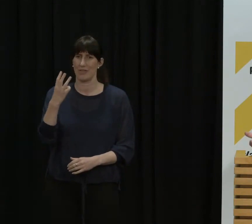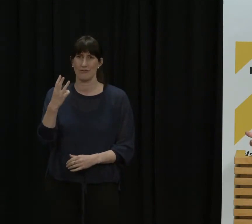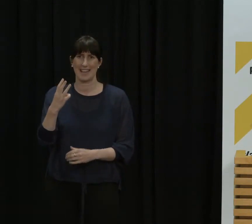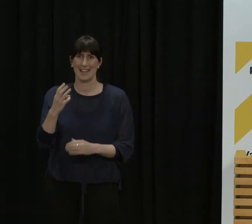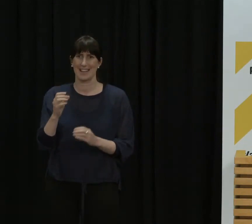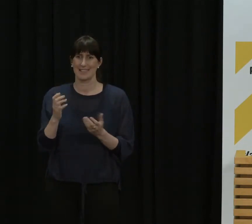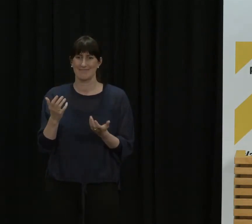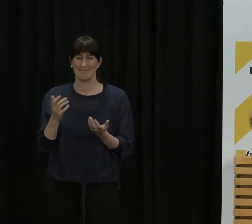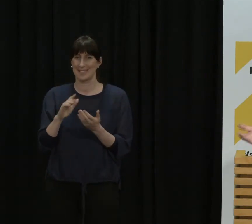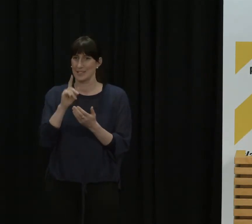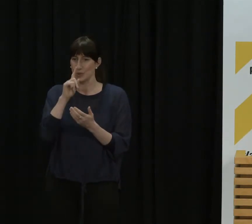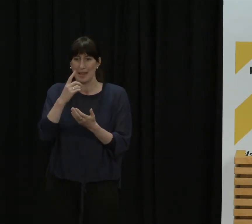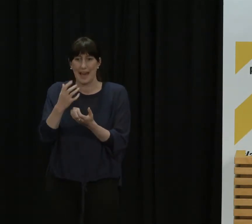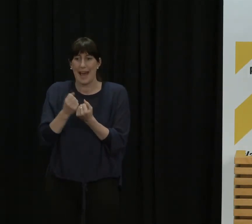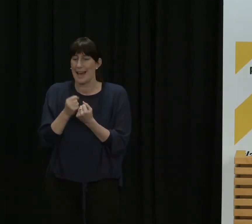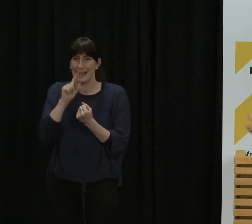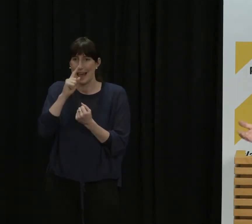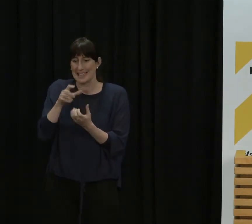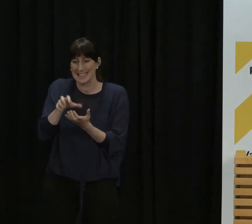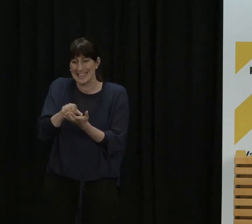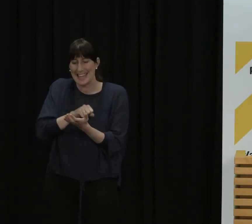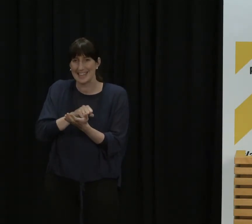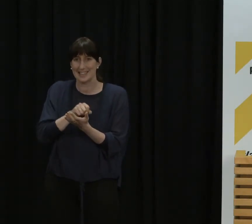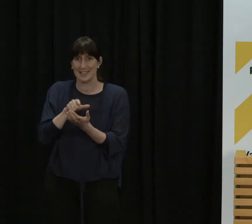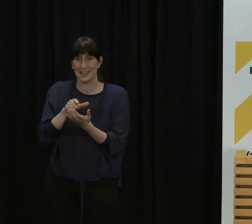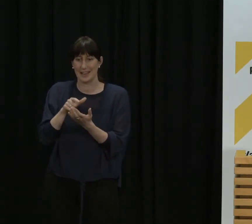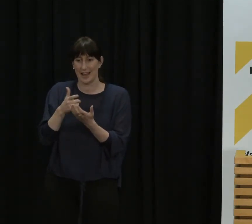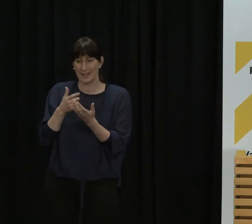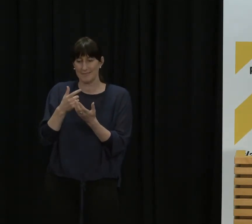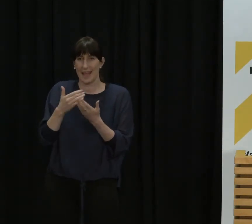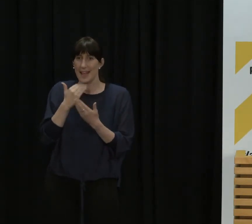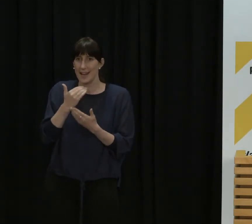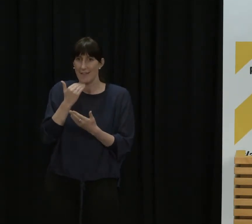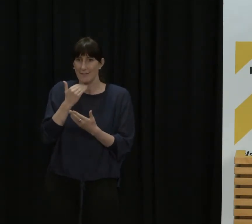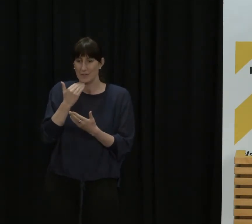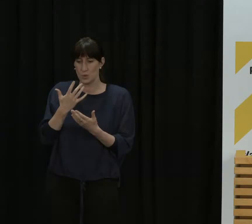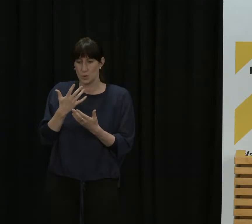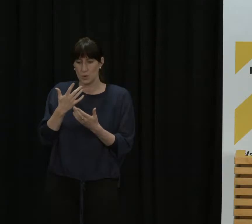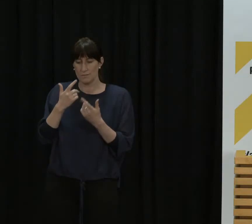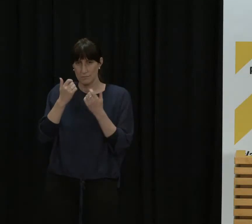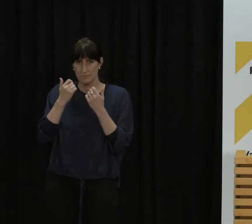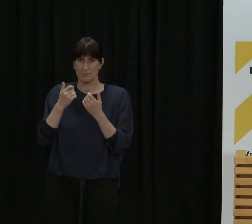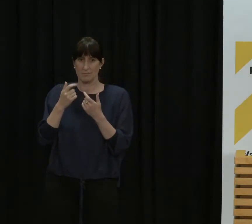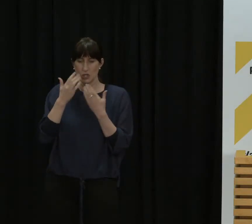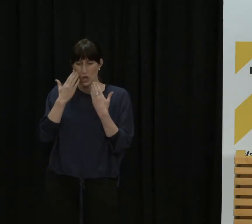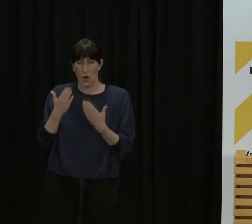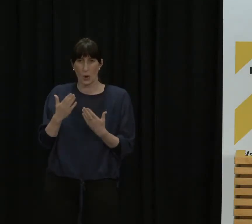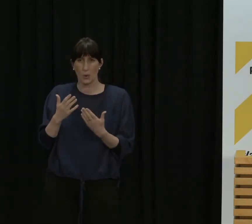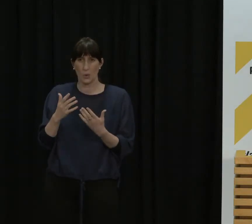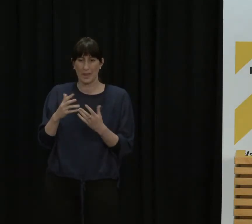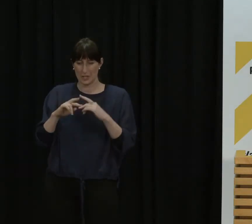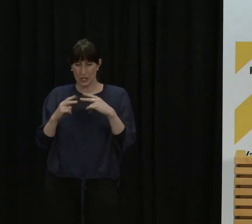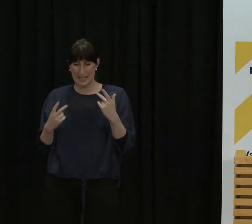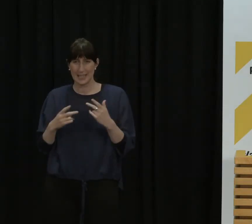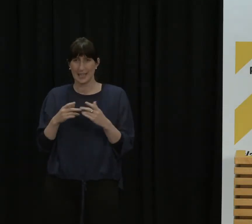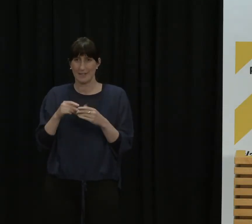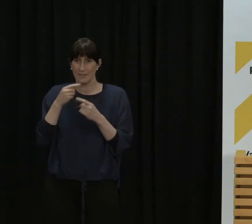get it from a sample with such high ICT values.